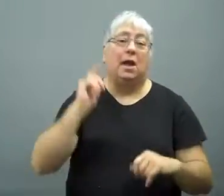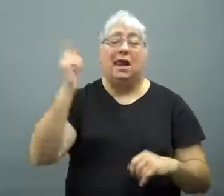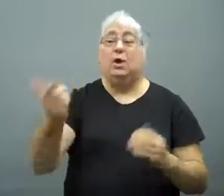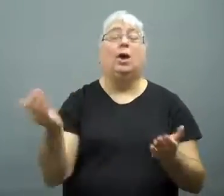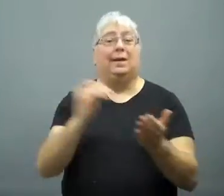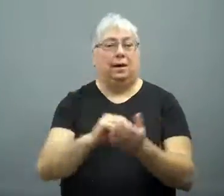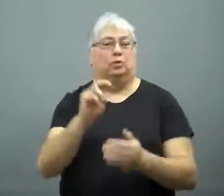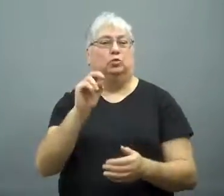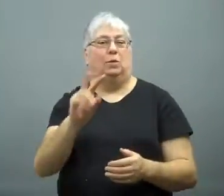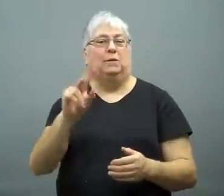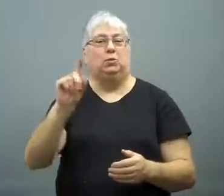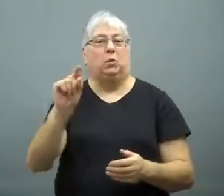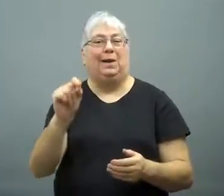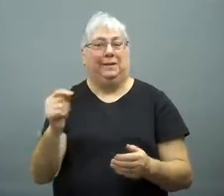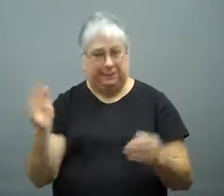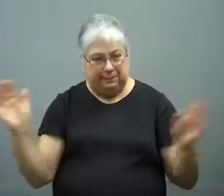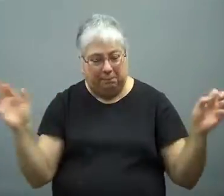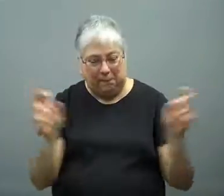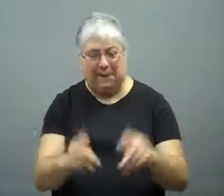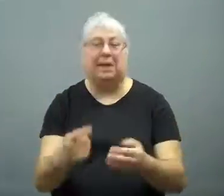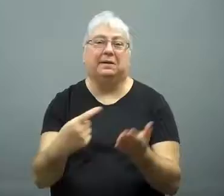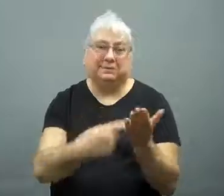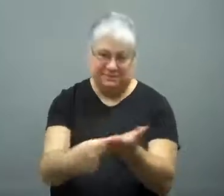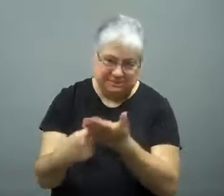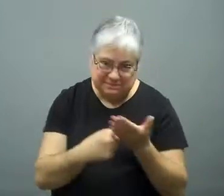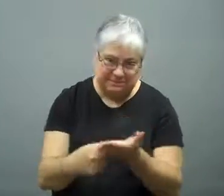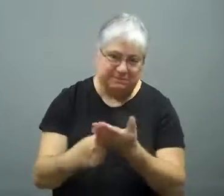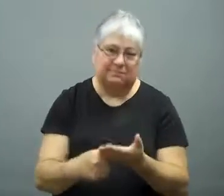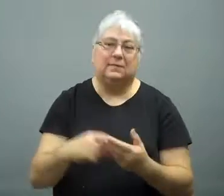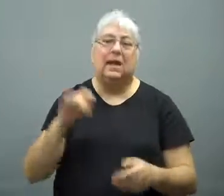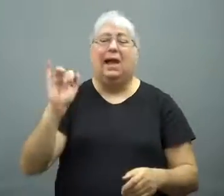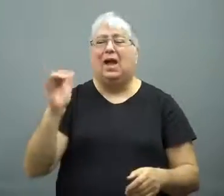They gathered together for more negotiations on November 20.